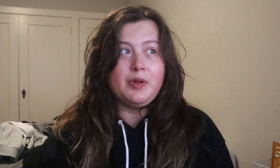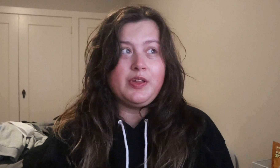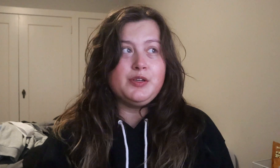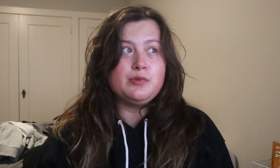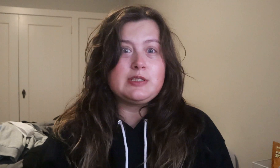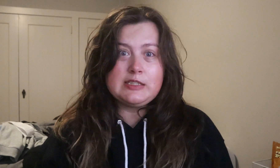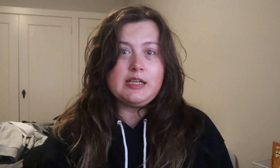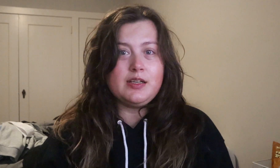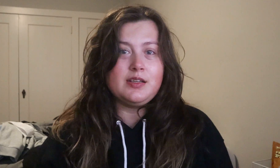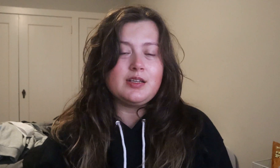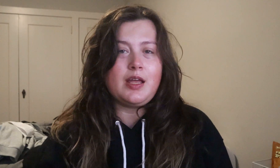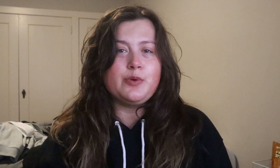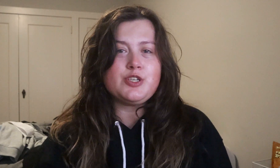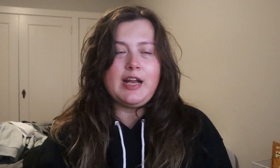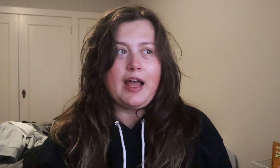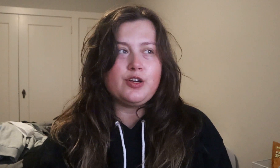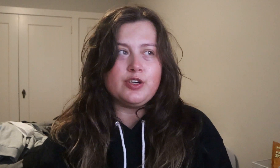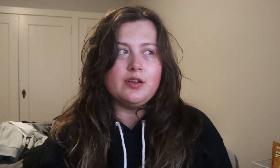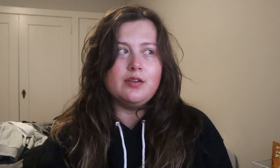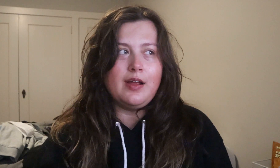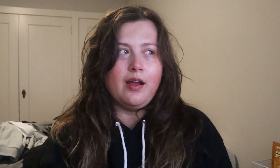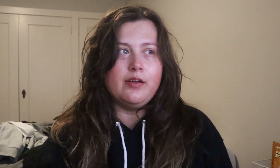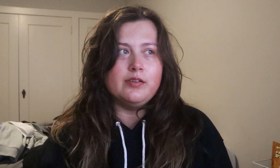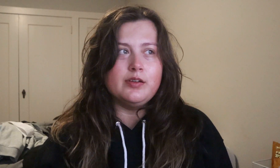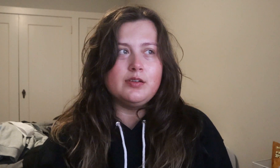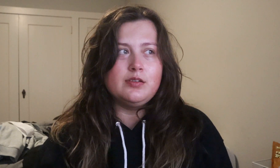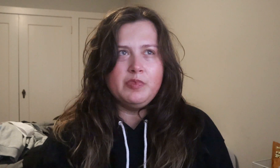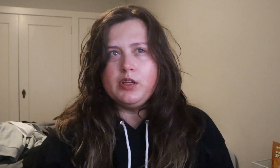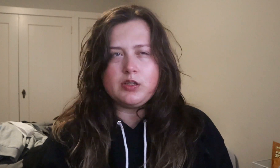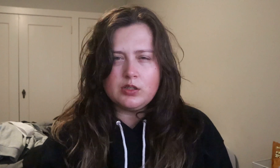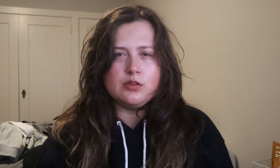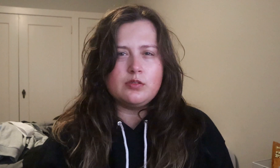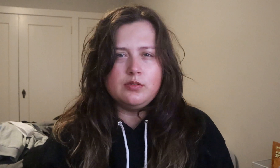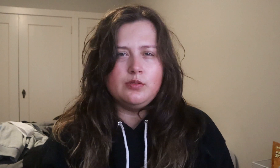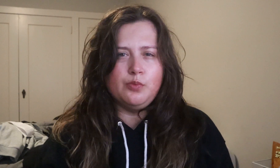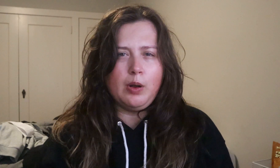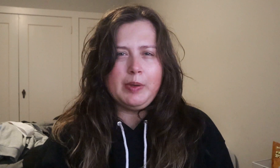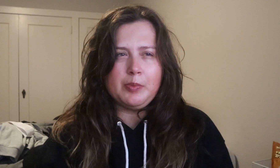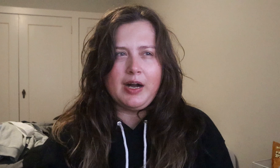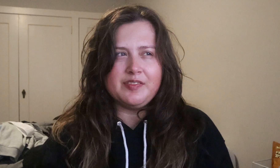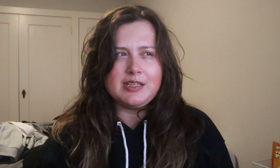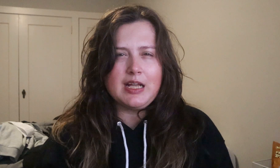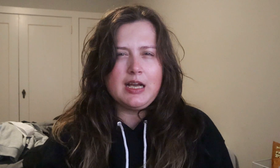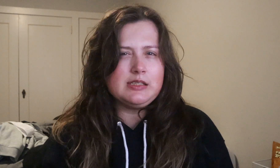But then you see the language in action and this is what people have to say.